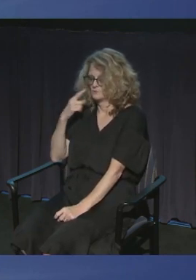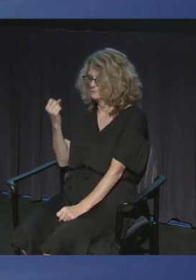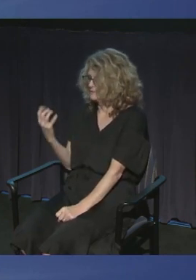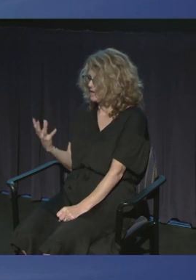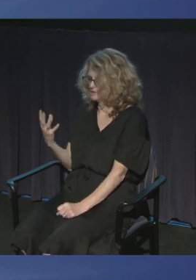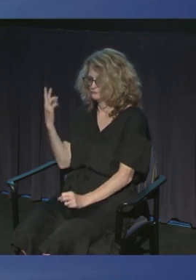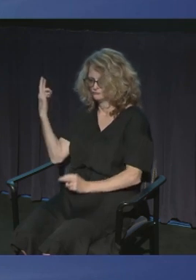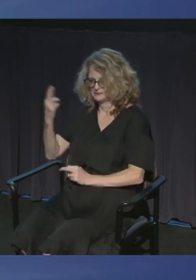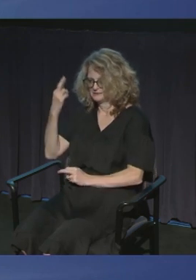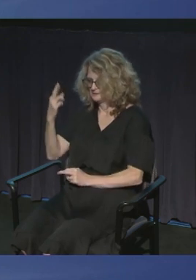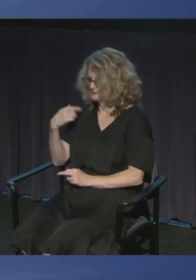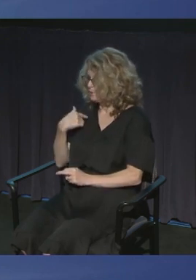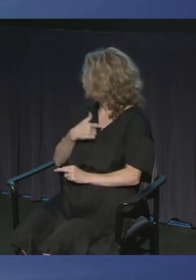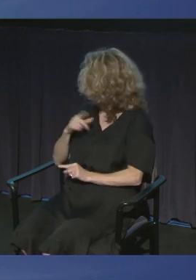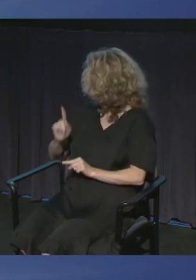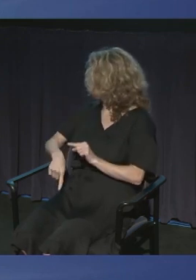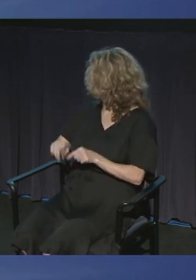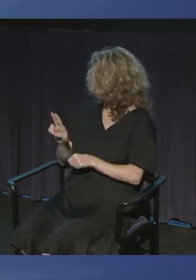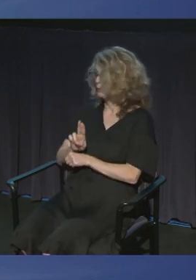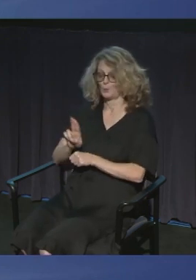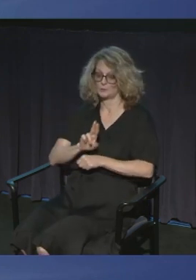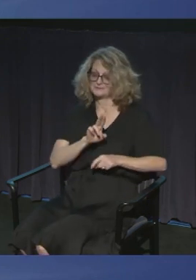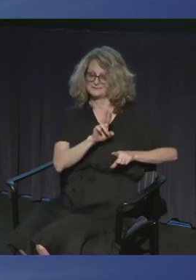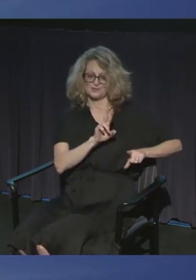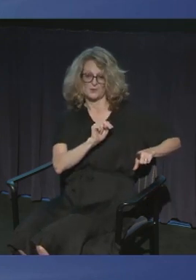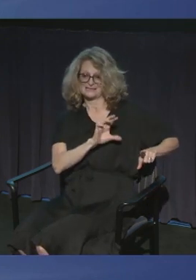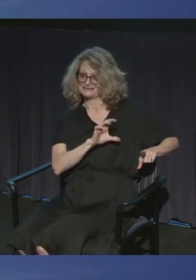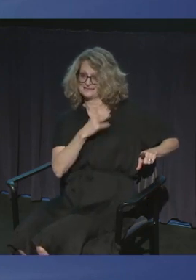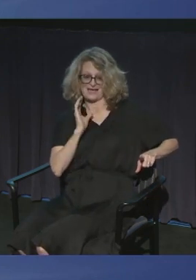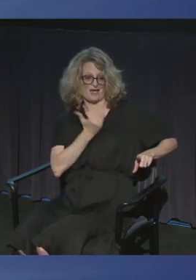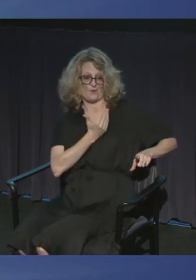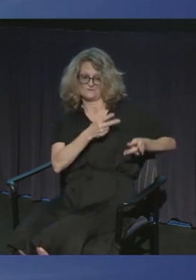USE THE BSL FACILITY AT UNC. WE